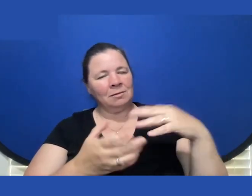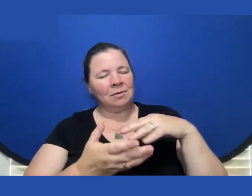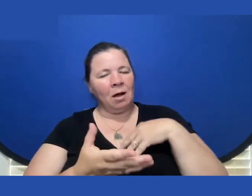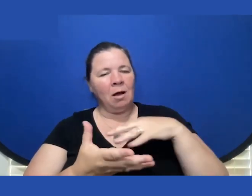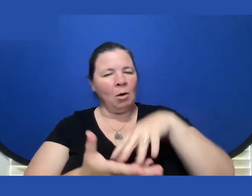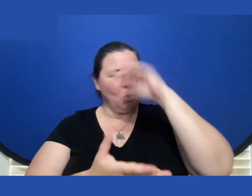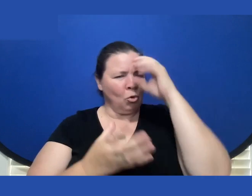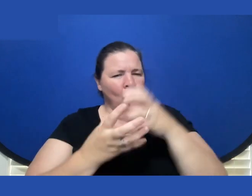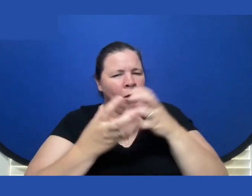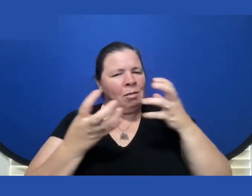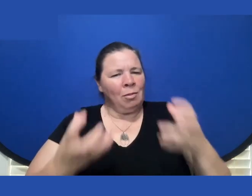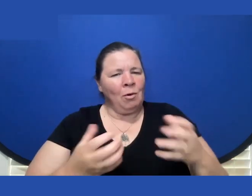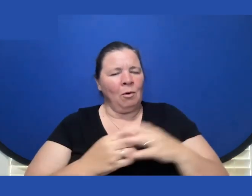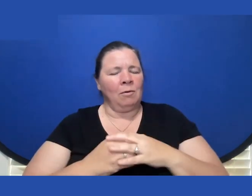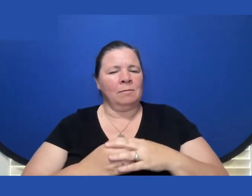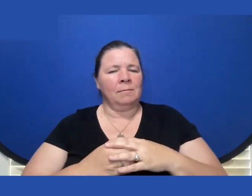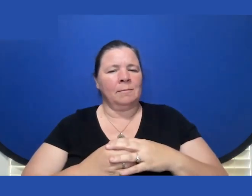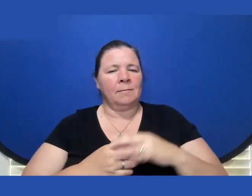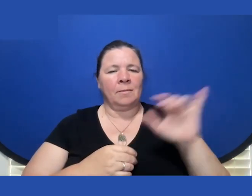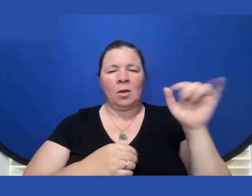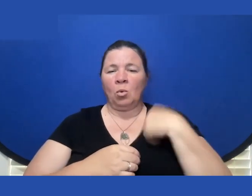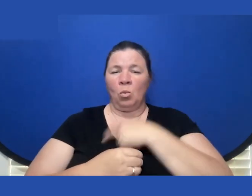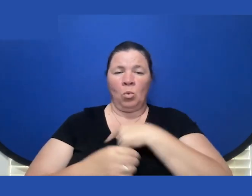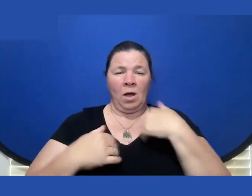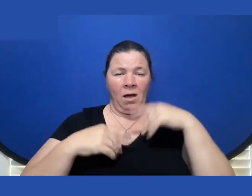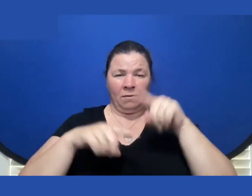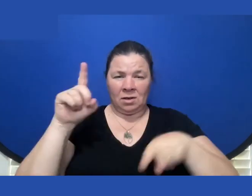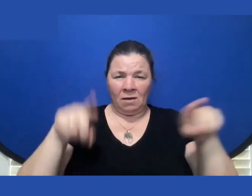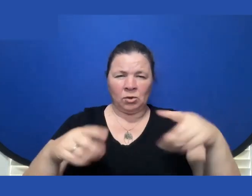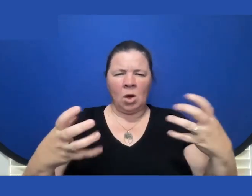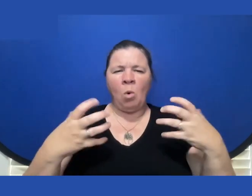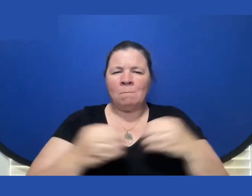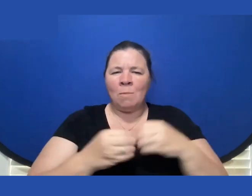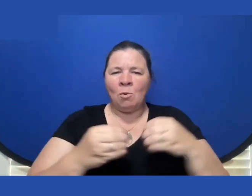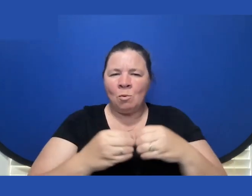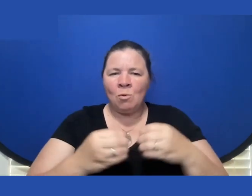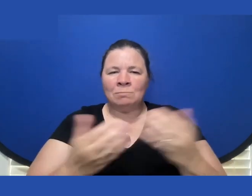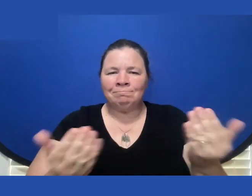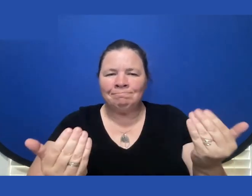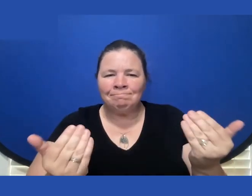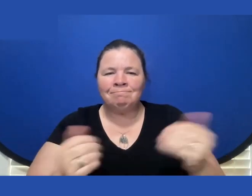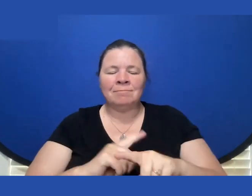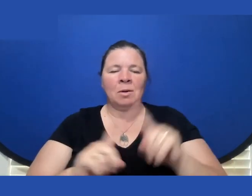So, you know, we have diversity, I'd like to have more diversity with the team, but that includes the team growing